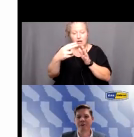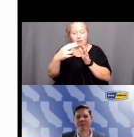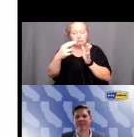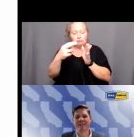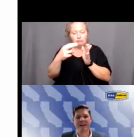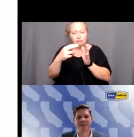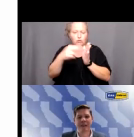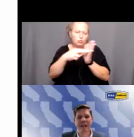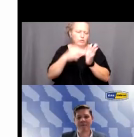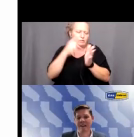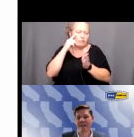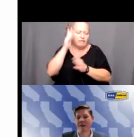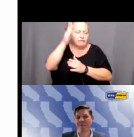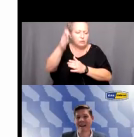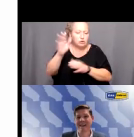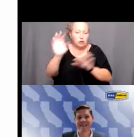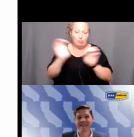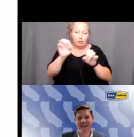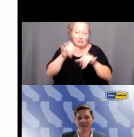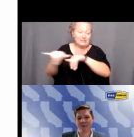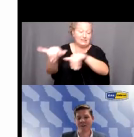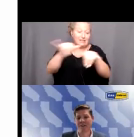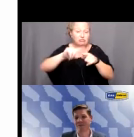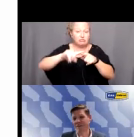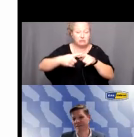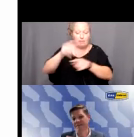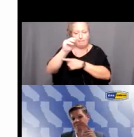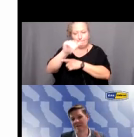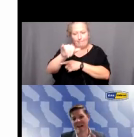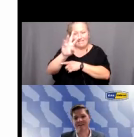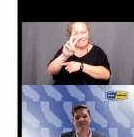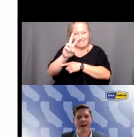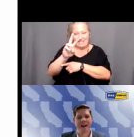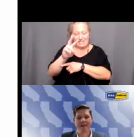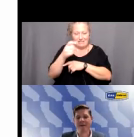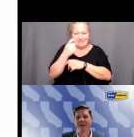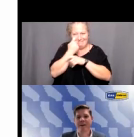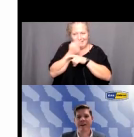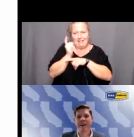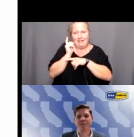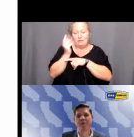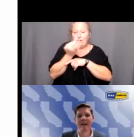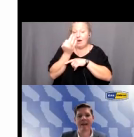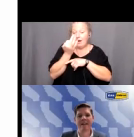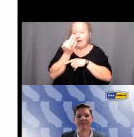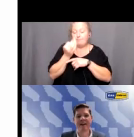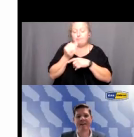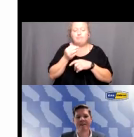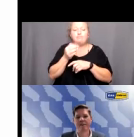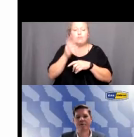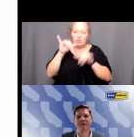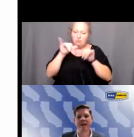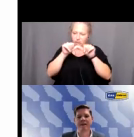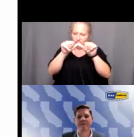They became effective on May 6th last Friday and will remain in effect through the